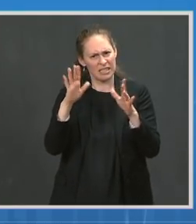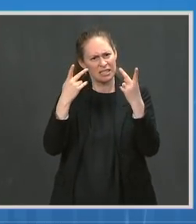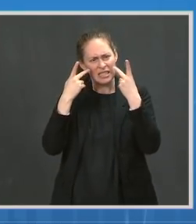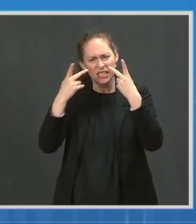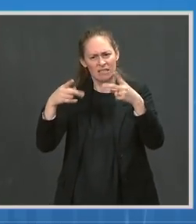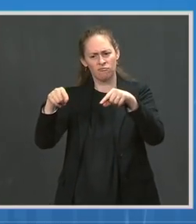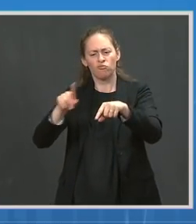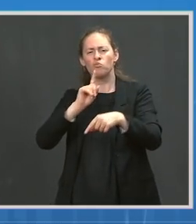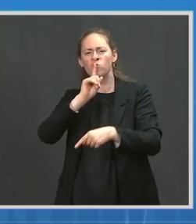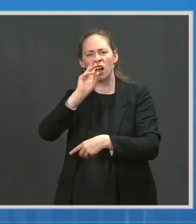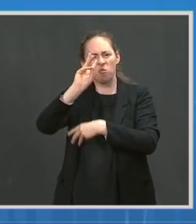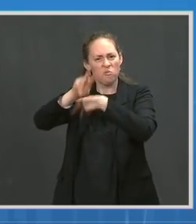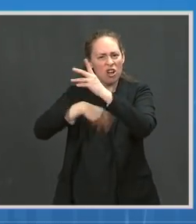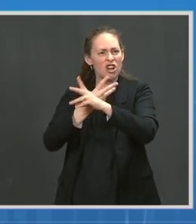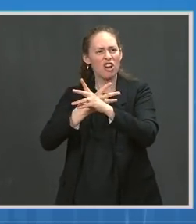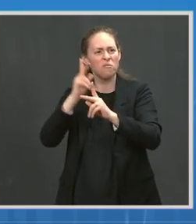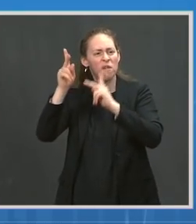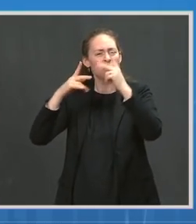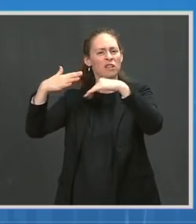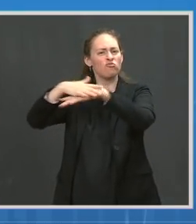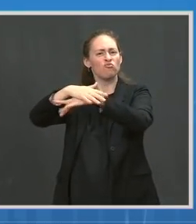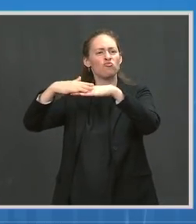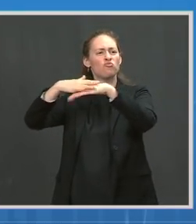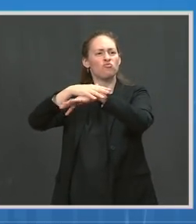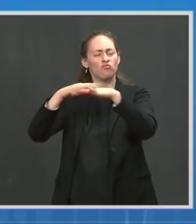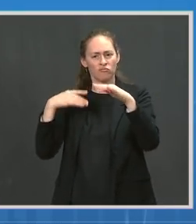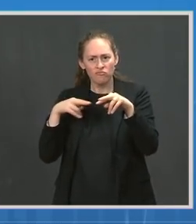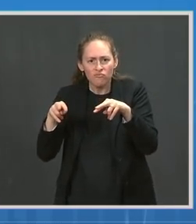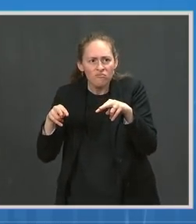showed that in almost 80,000 person-days